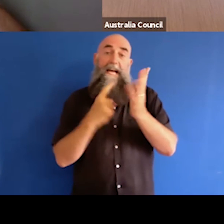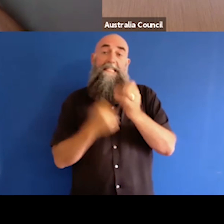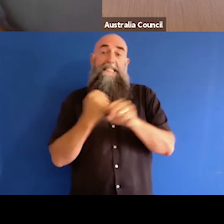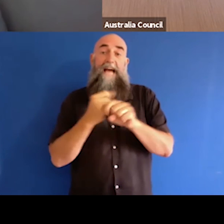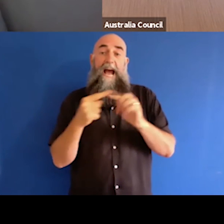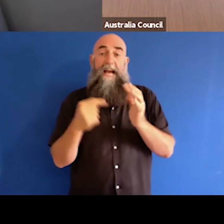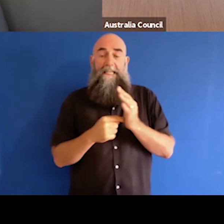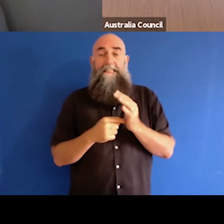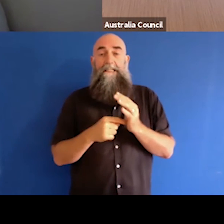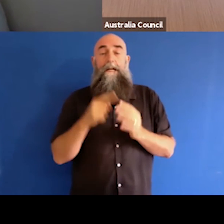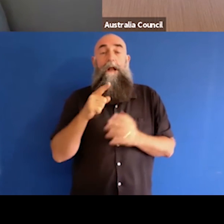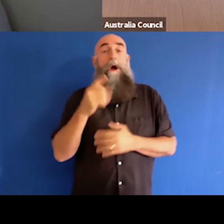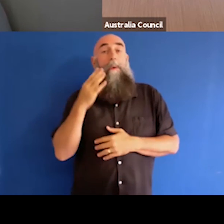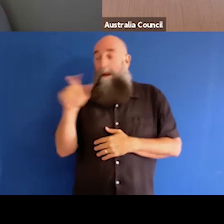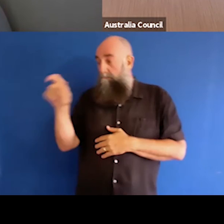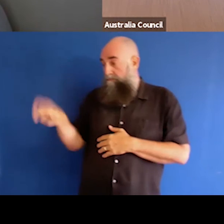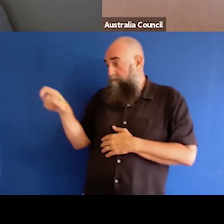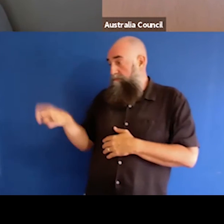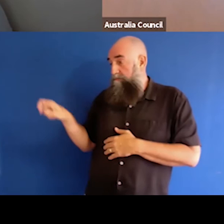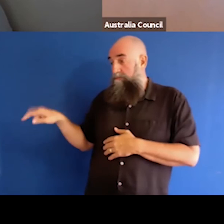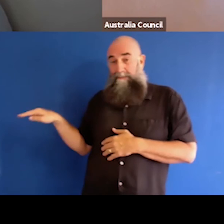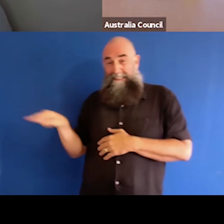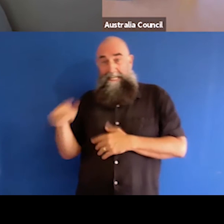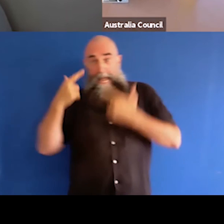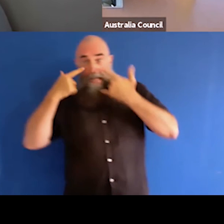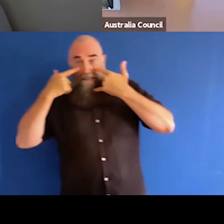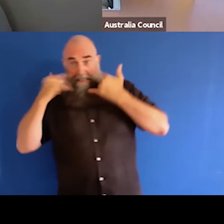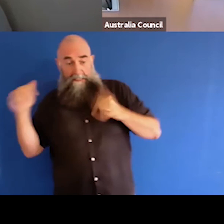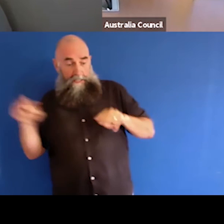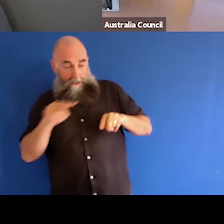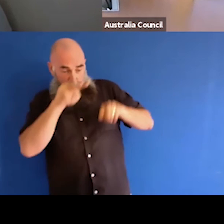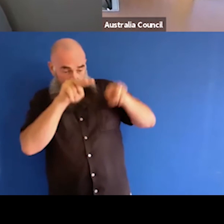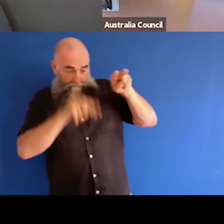Assessors need to see support material that is there for a reason, that is targeted.